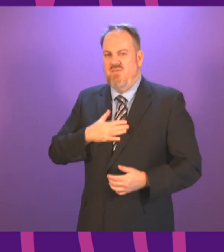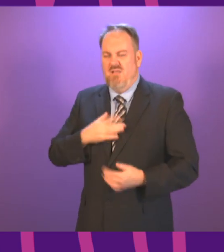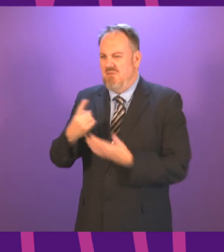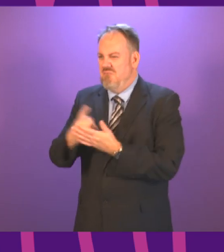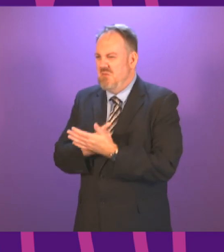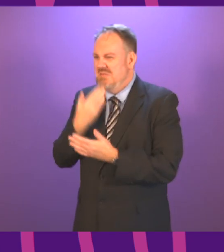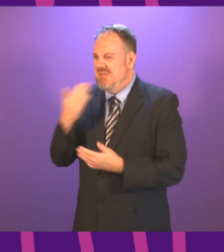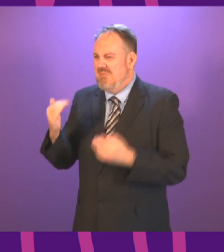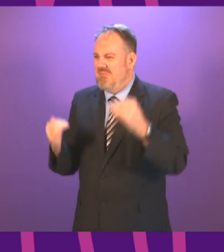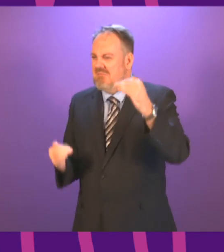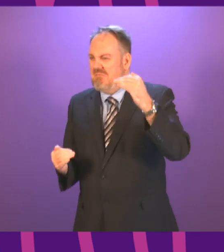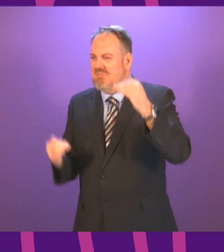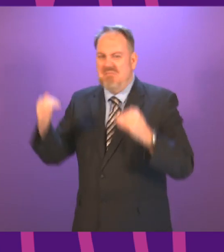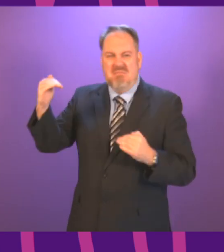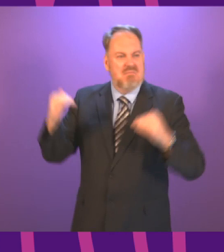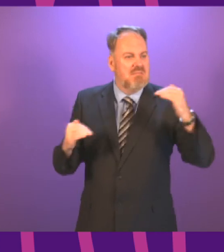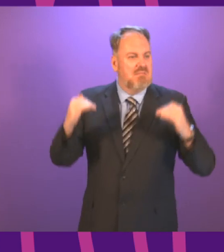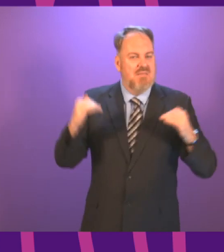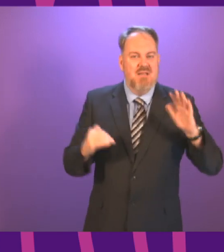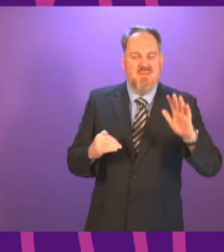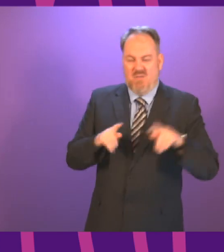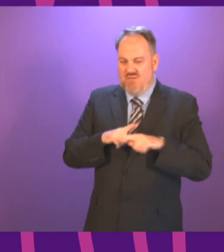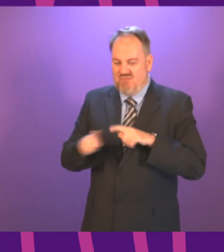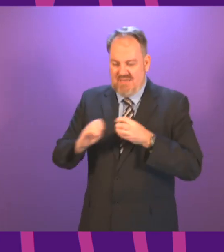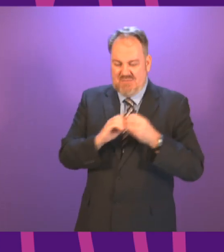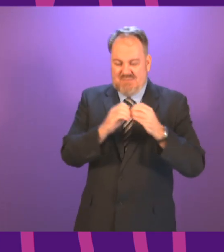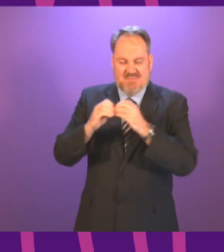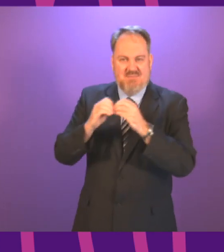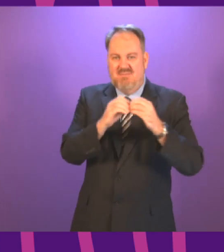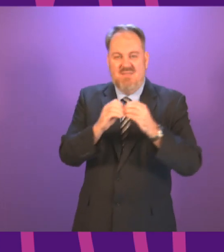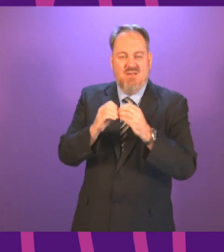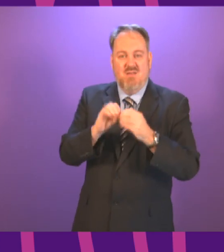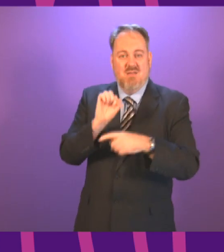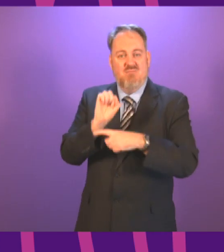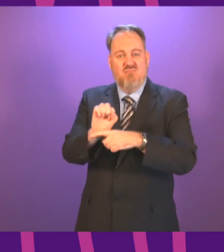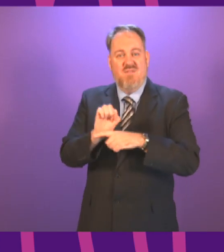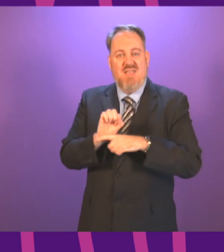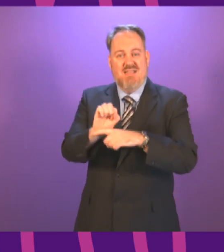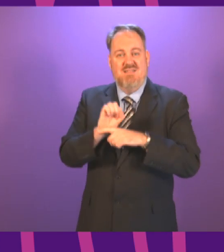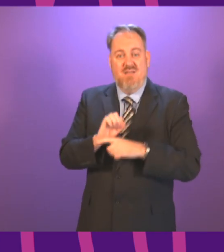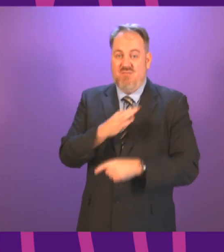look at these rules and see inconsistencies, but we have to try to limit the risks of transmission